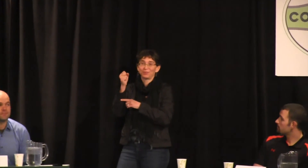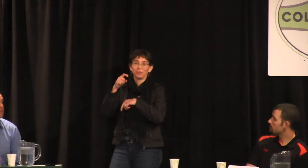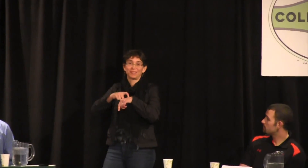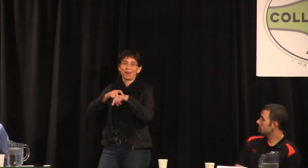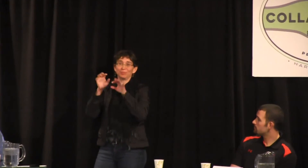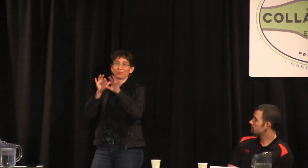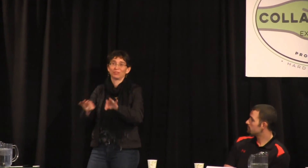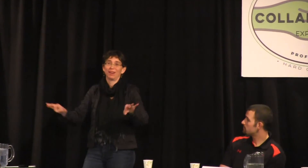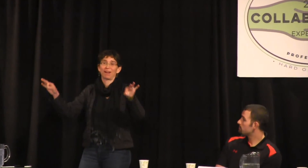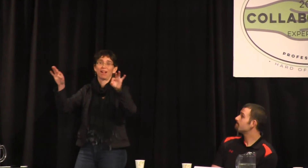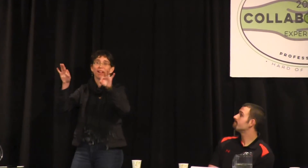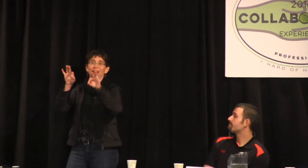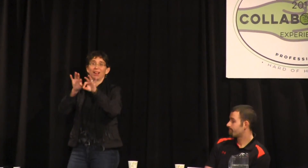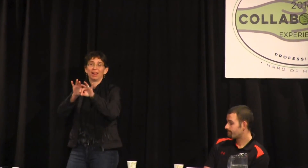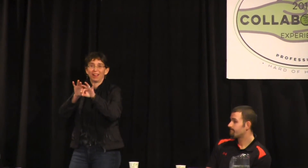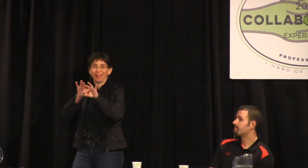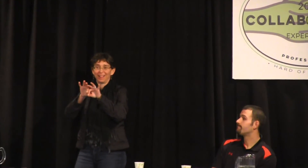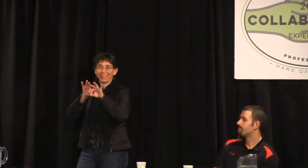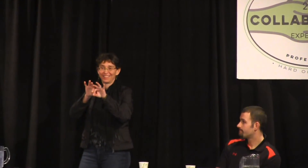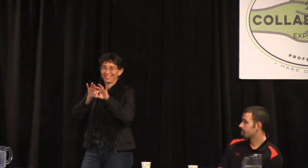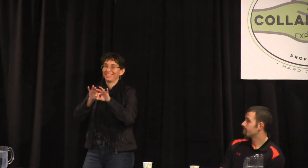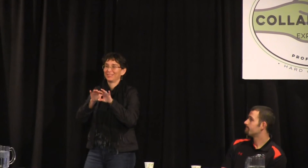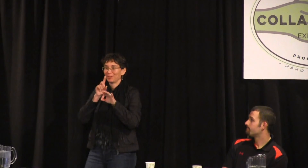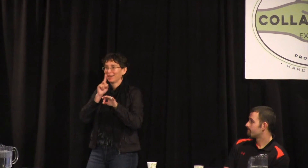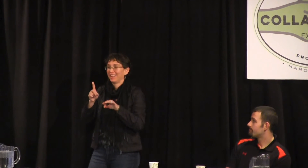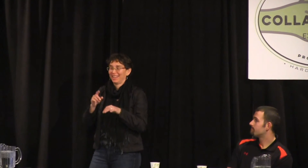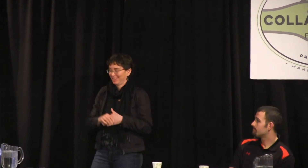Elise: Working during high school is critical.